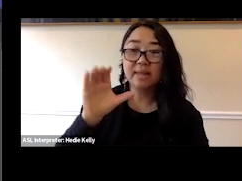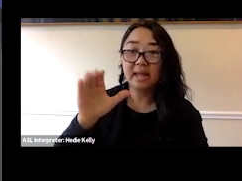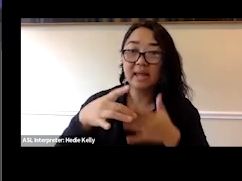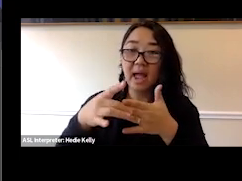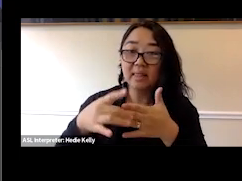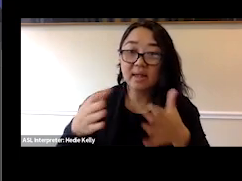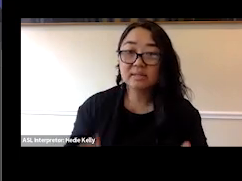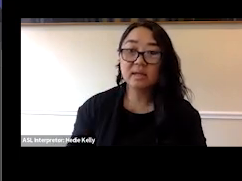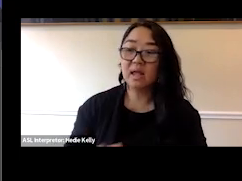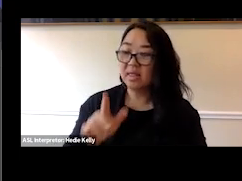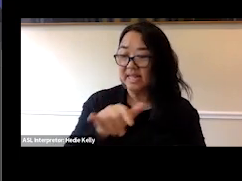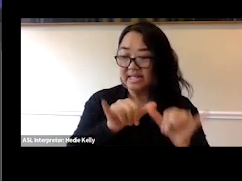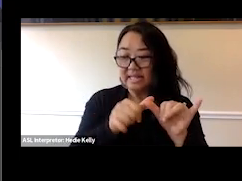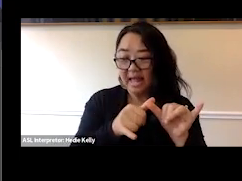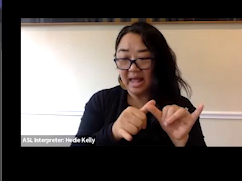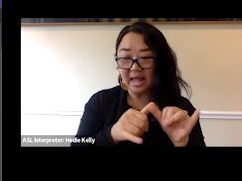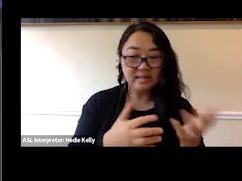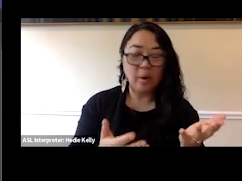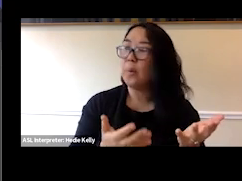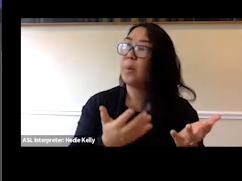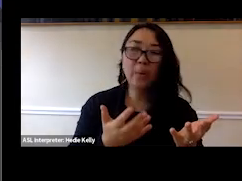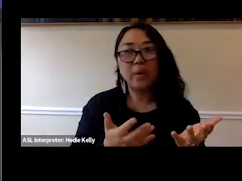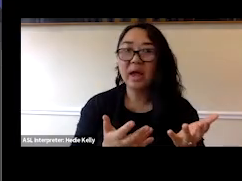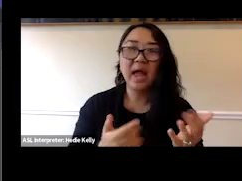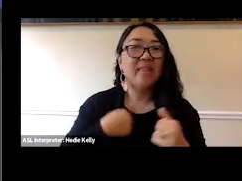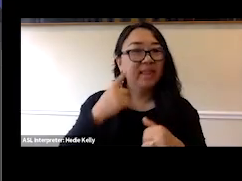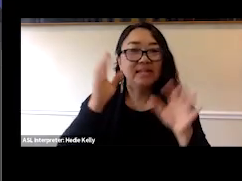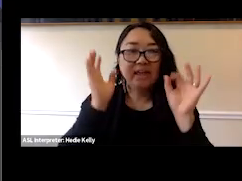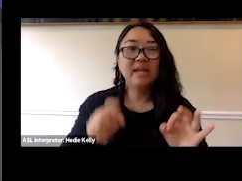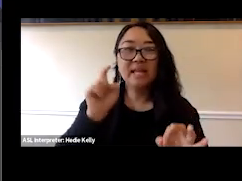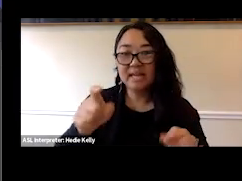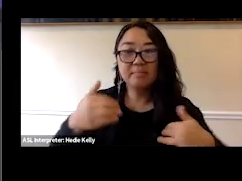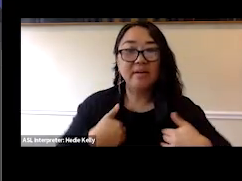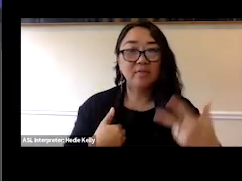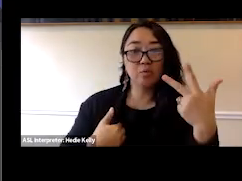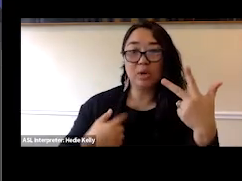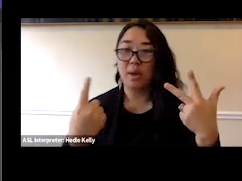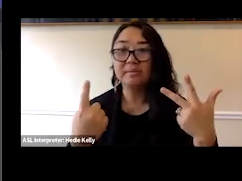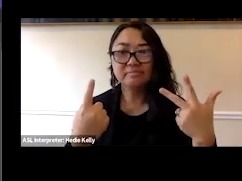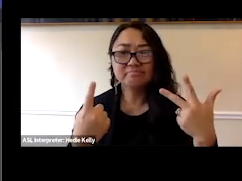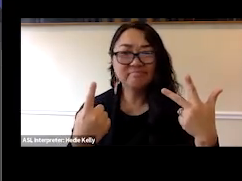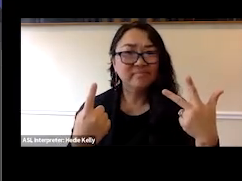for this size text, at least a three to one, which we haven't hit. We're well below that.